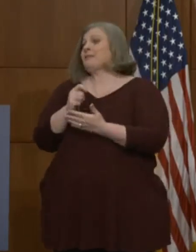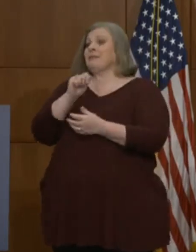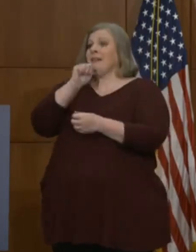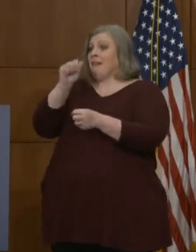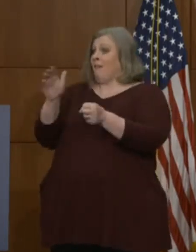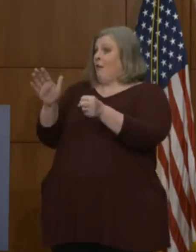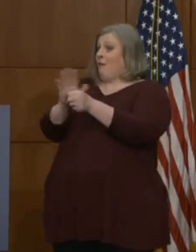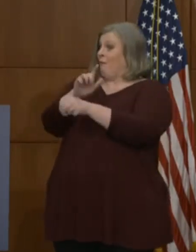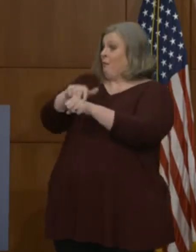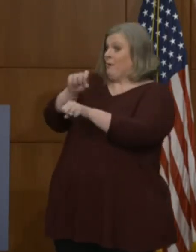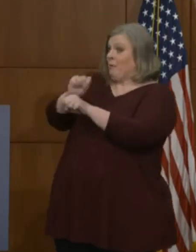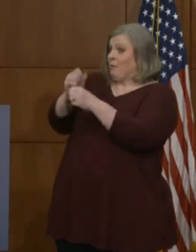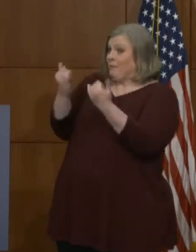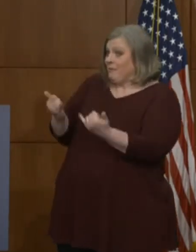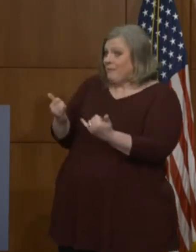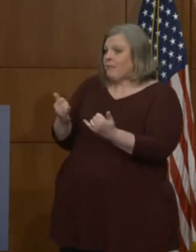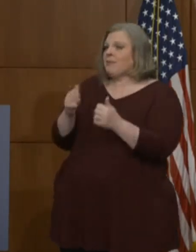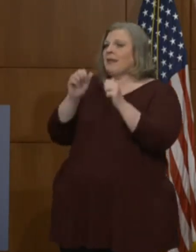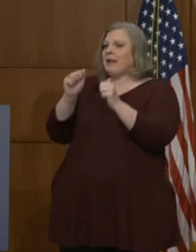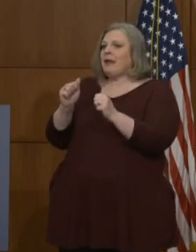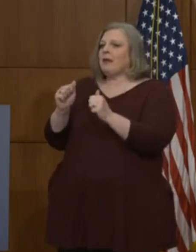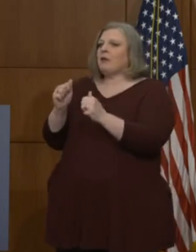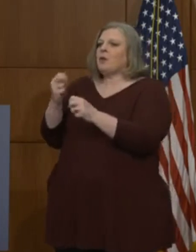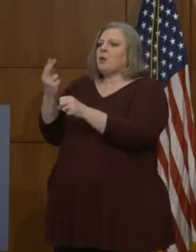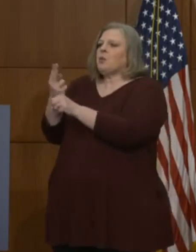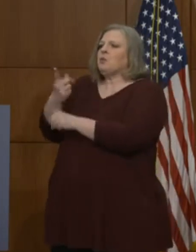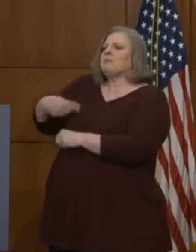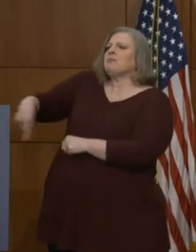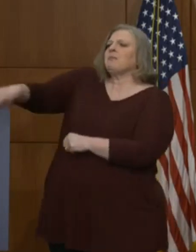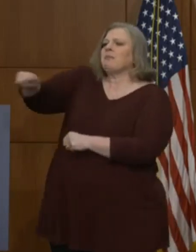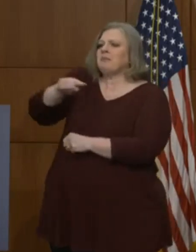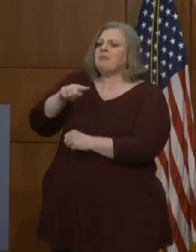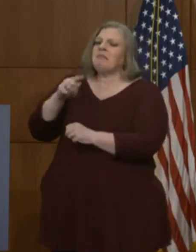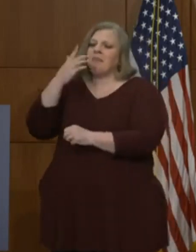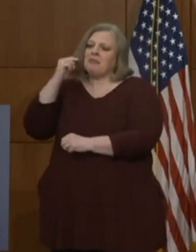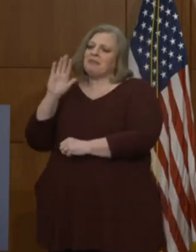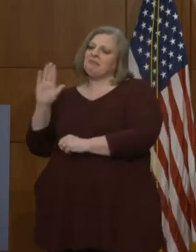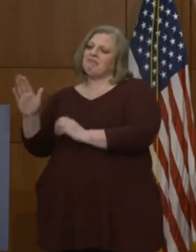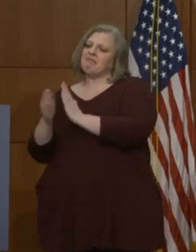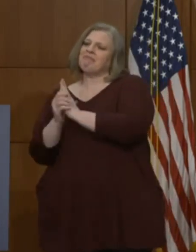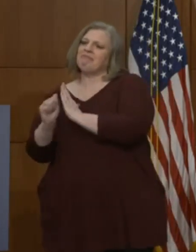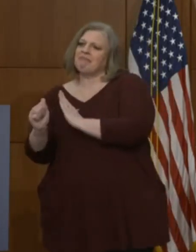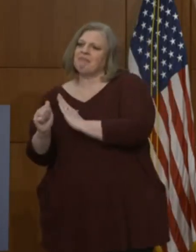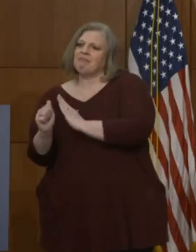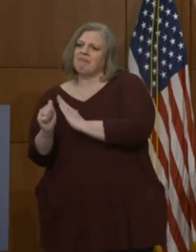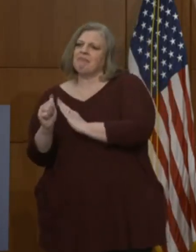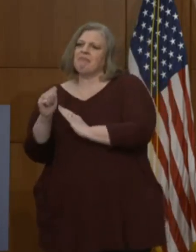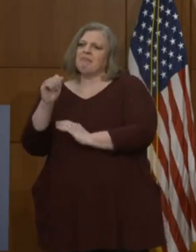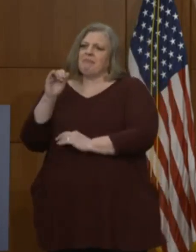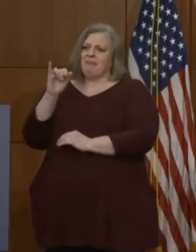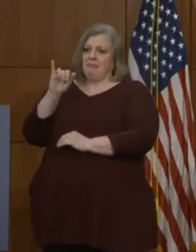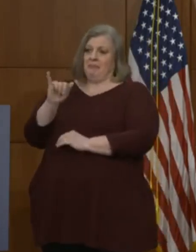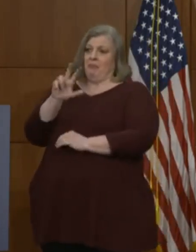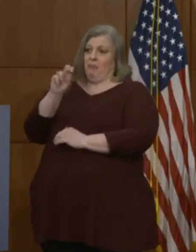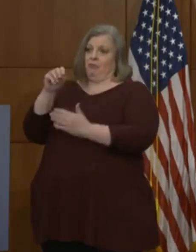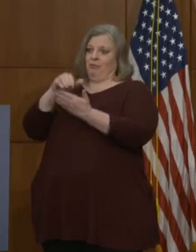OR MYSTERY THERAPISTS THAT ARE IN FULL TIME. POSITIONS ON THE IN FULL TIME. POSITIONS ON THE FRONTLINE NOW. COULD BE TAPPED FRONTLINE NOW. COULD BE TAPPED SO THAT’S WHERE THAT NUMBER SO THAT’S WHERE THAT NUMBER CAME FROM AND THERE’S AN CAME FROM AND THERE’S AN EXAMPLE OF HOW THEY’RE BEING